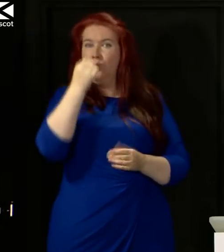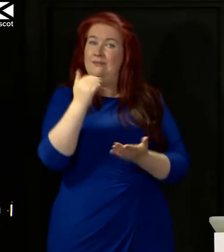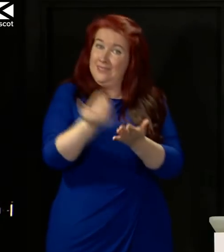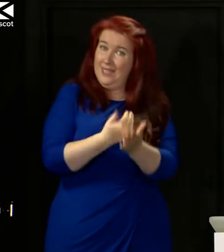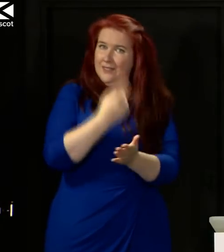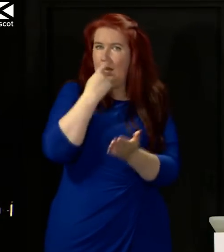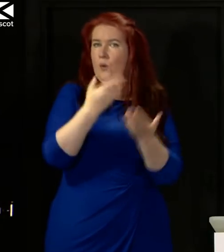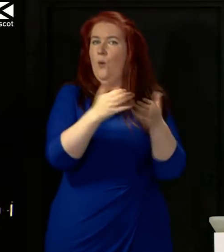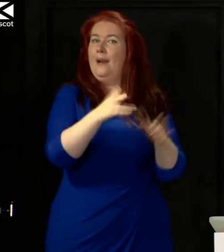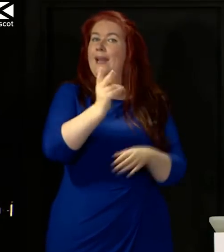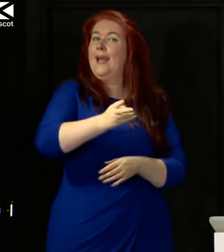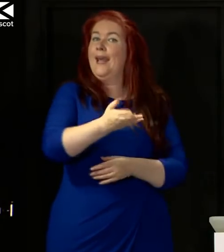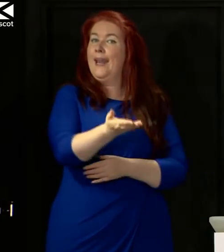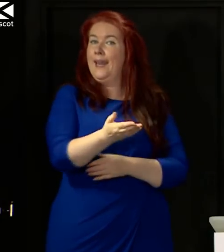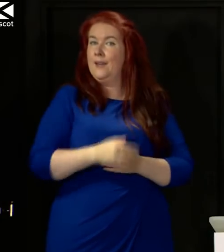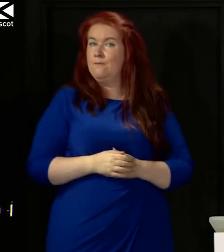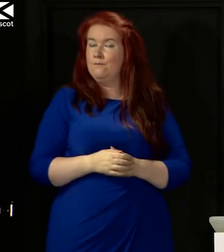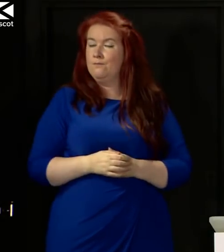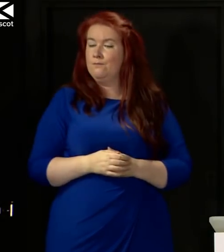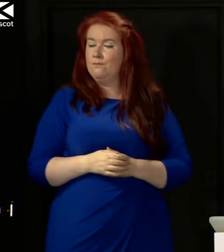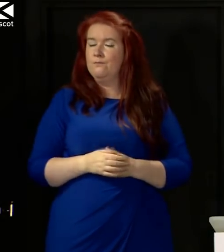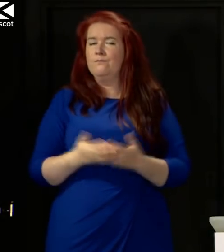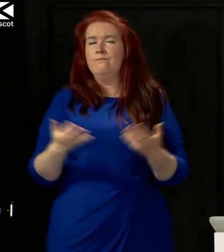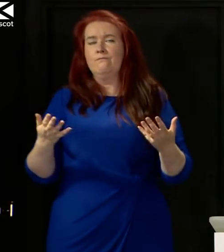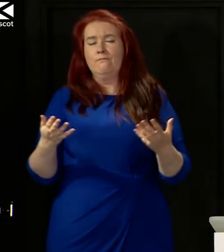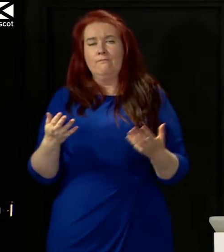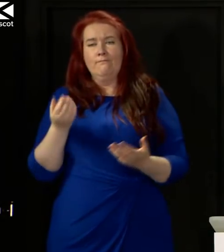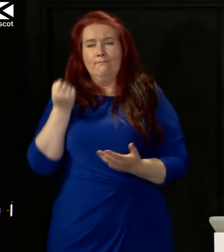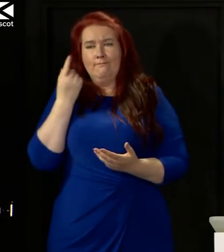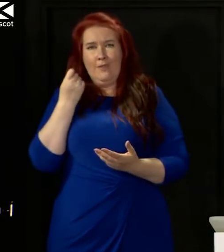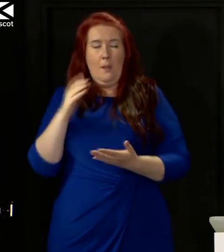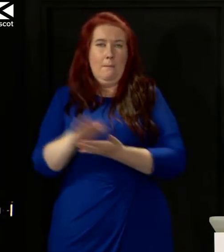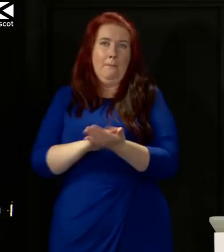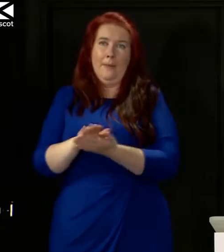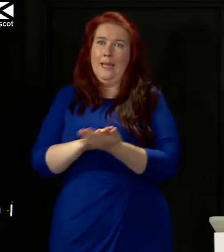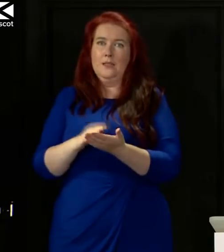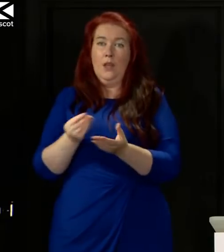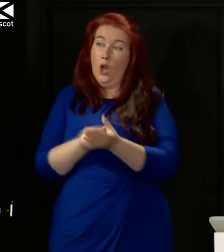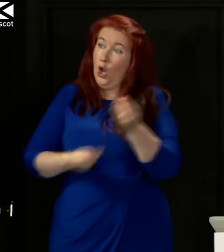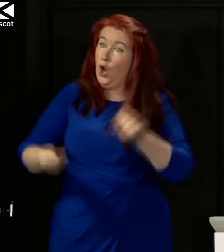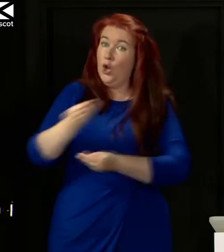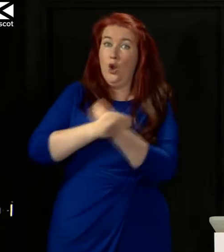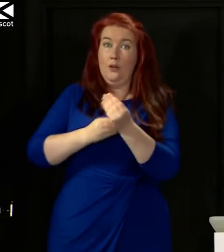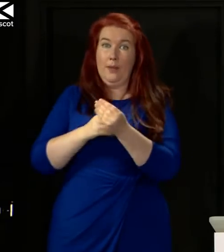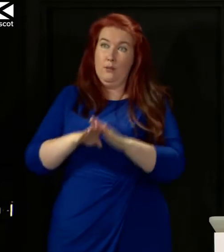Now none of this will restore the economy immediately to full health, but it will be